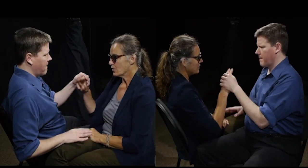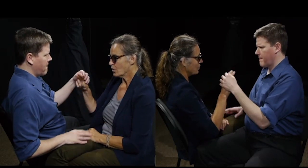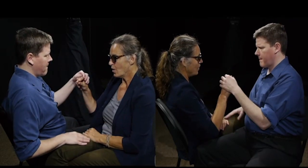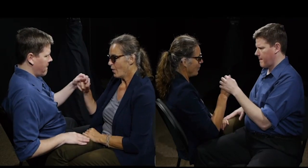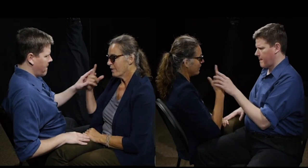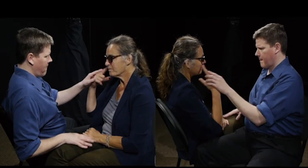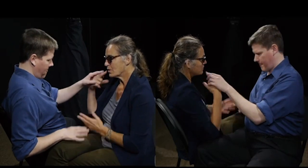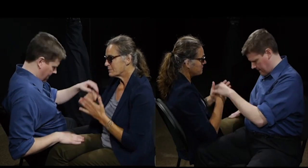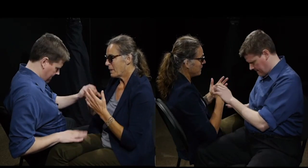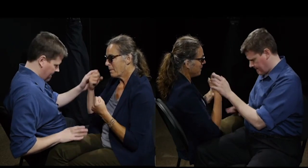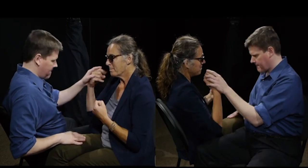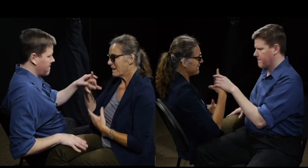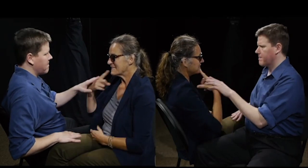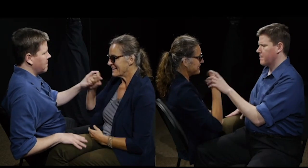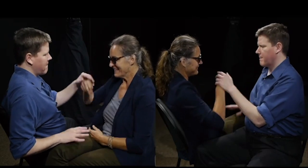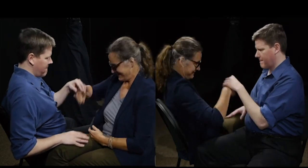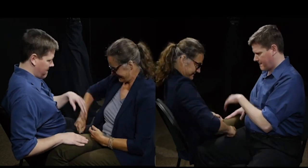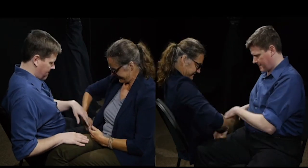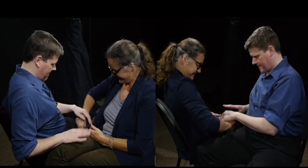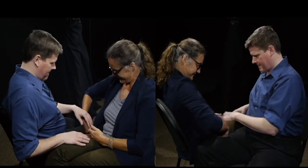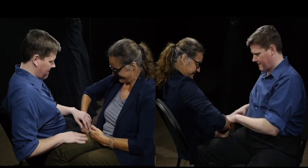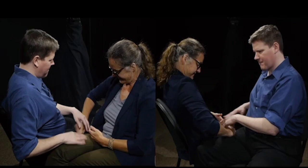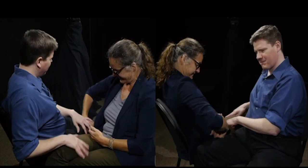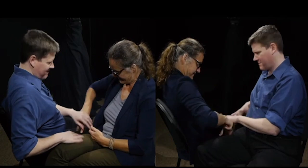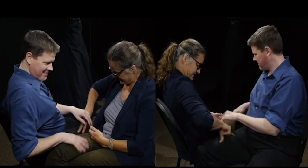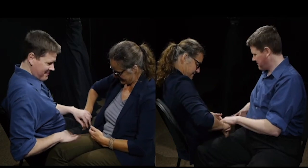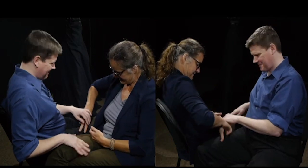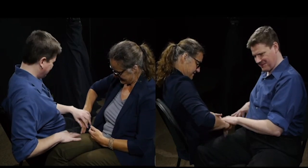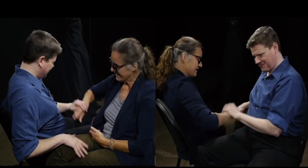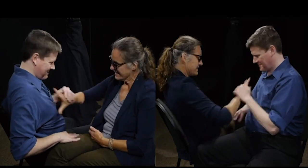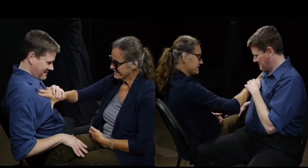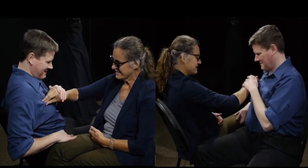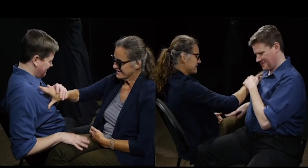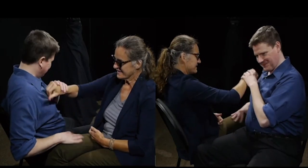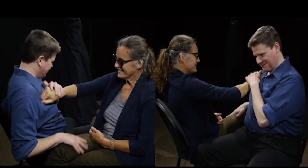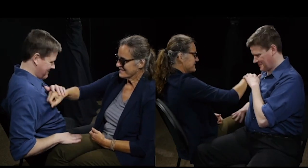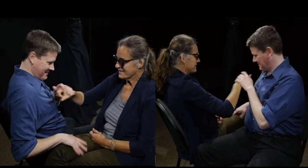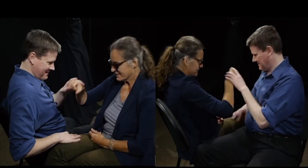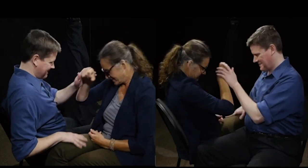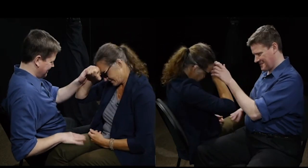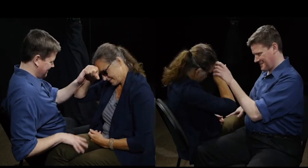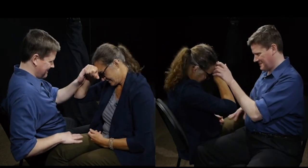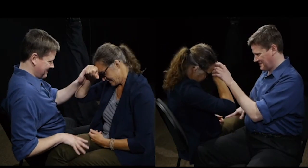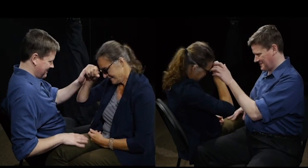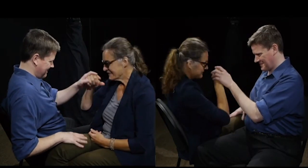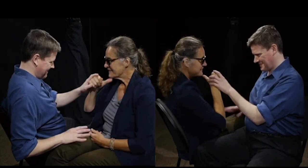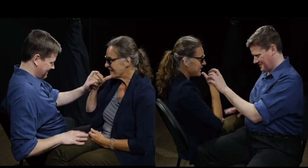People seem to think that signing the ASL sign "yes" with a fist on the body of the listener is how you say "yes" in Protactile.